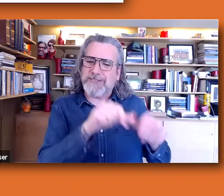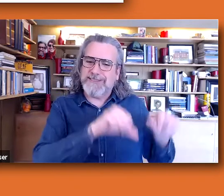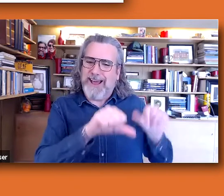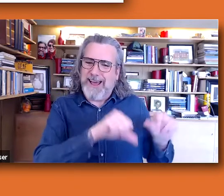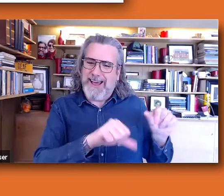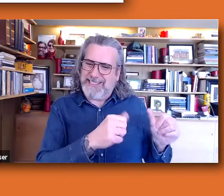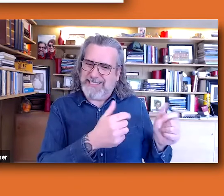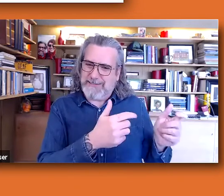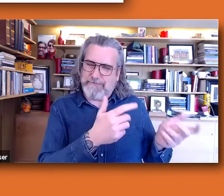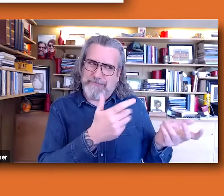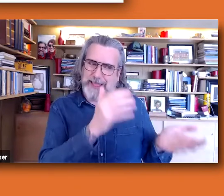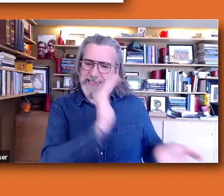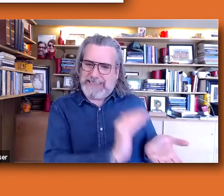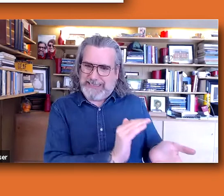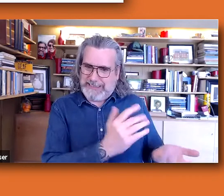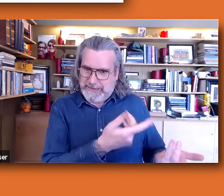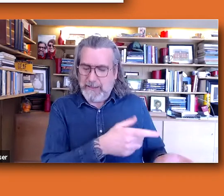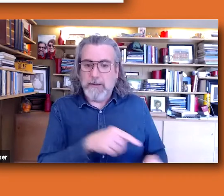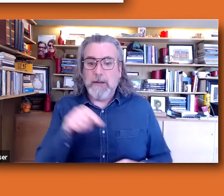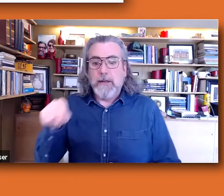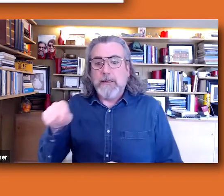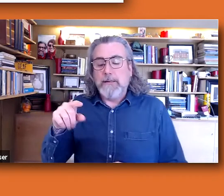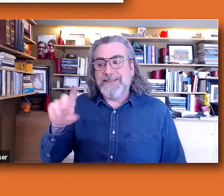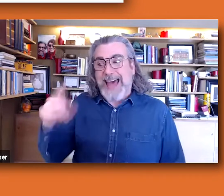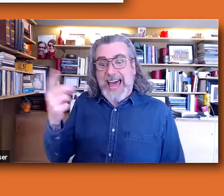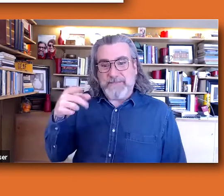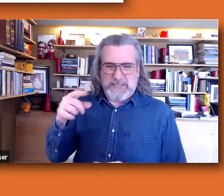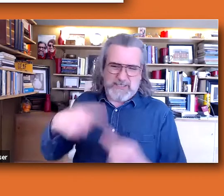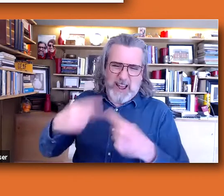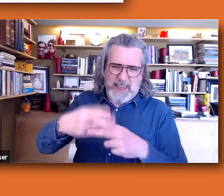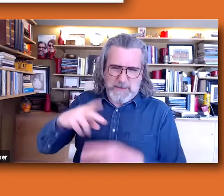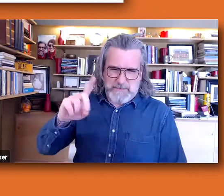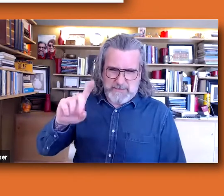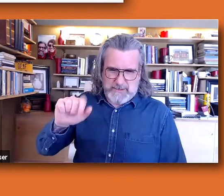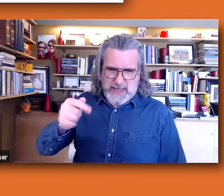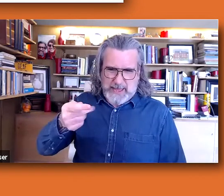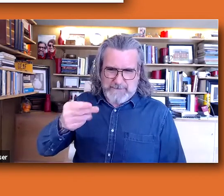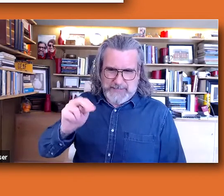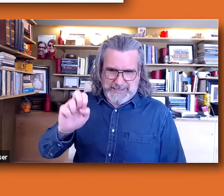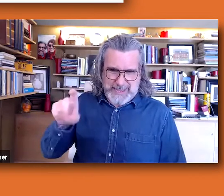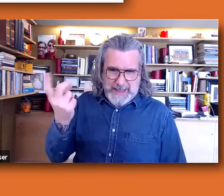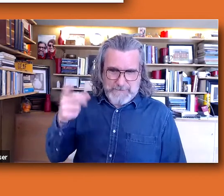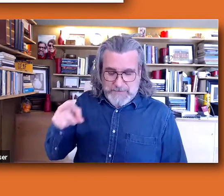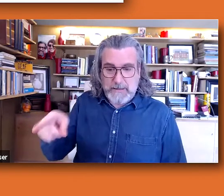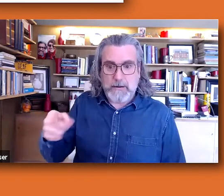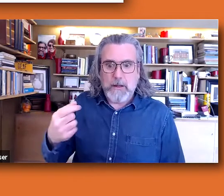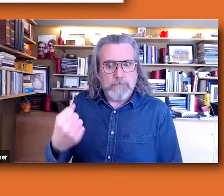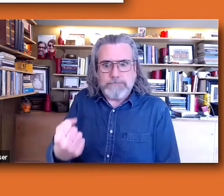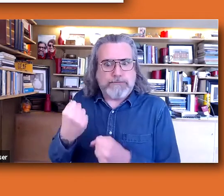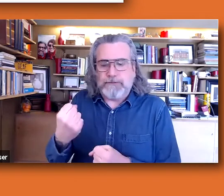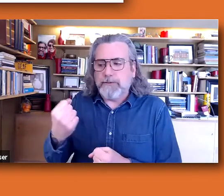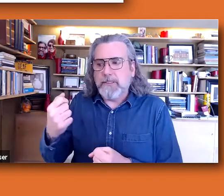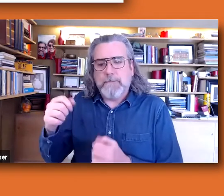and did less basic research science or--excuse me-- at Gallaudet, I had not done very much basic research science,